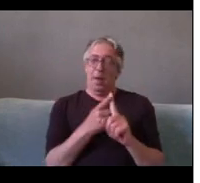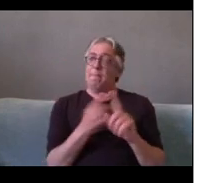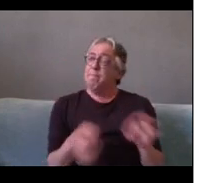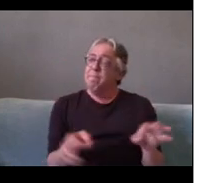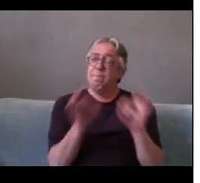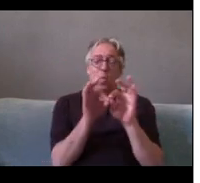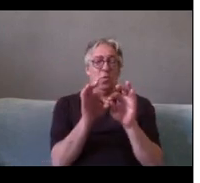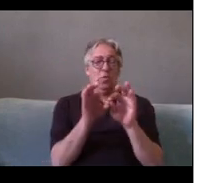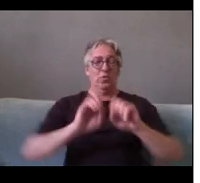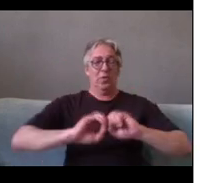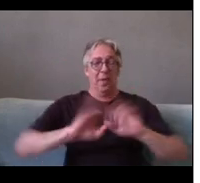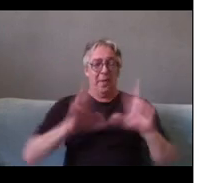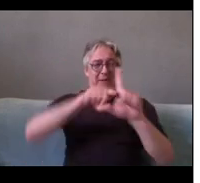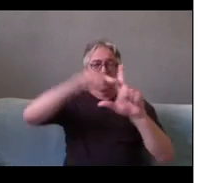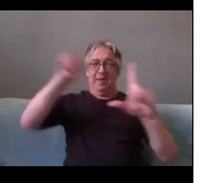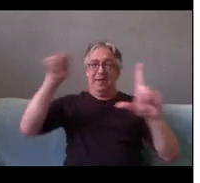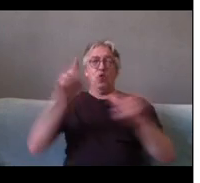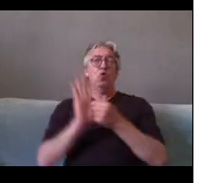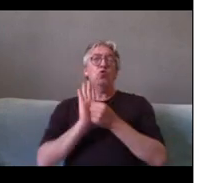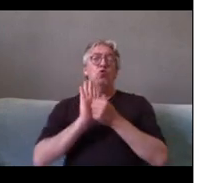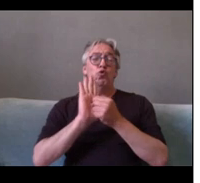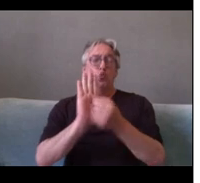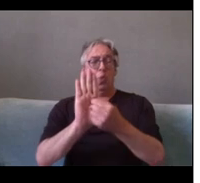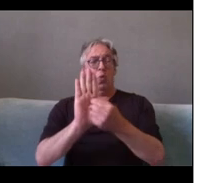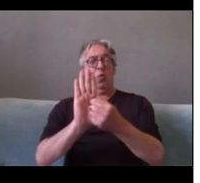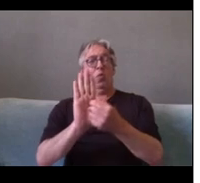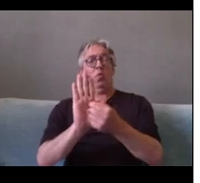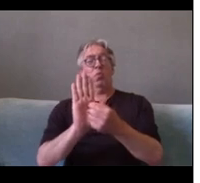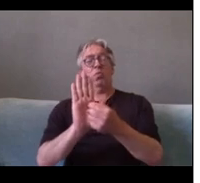using robust measures like the Washington Group questions.